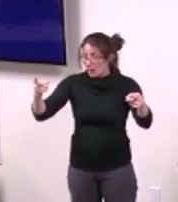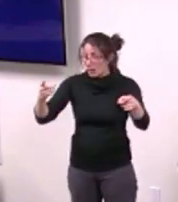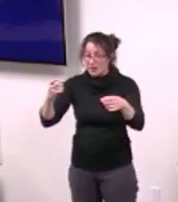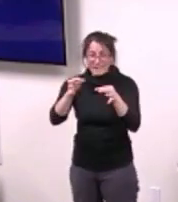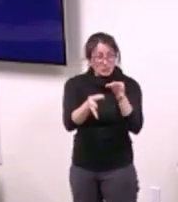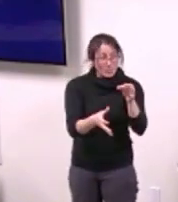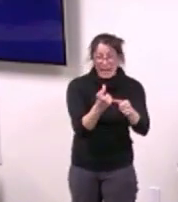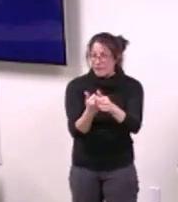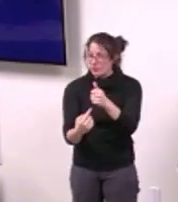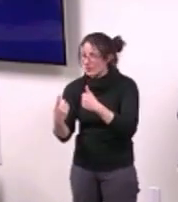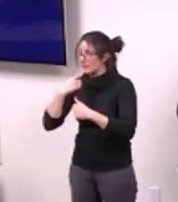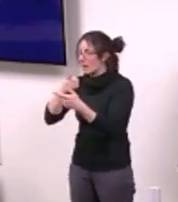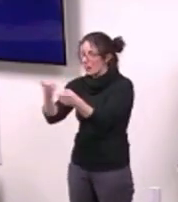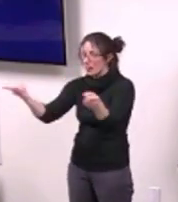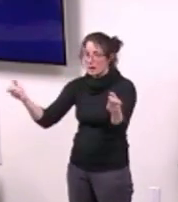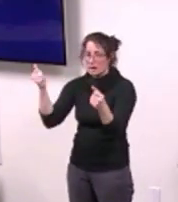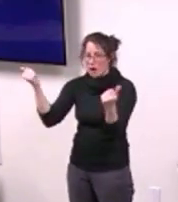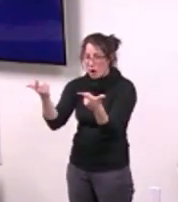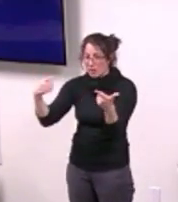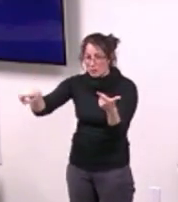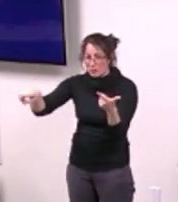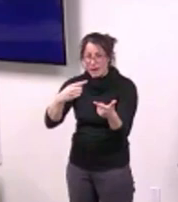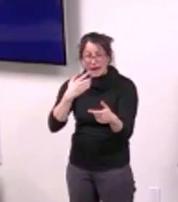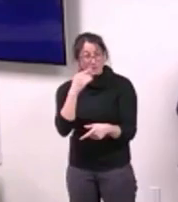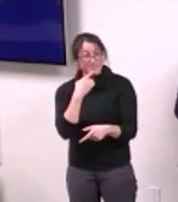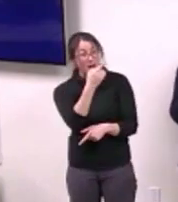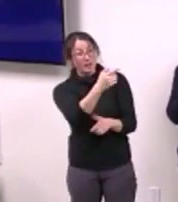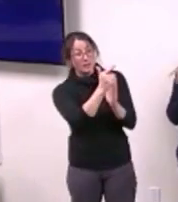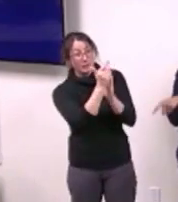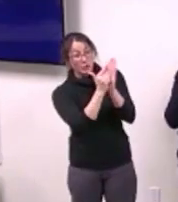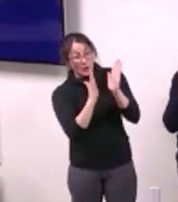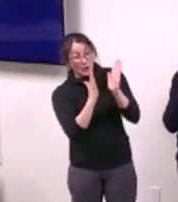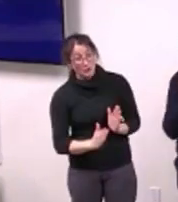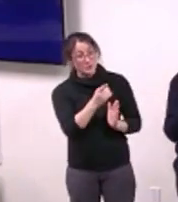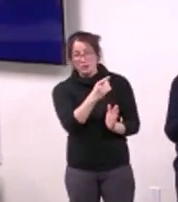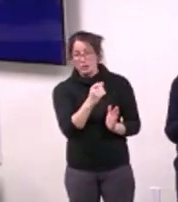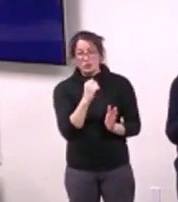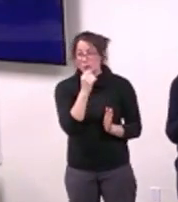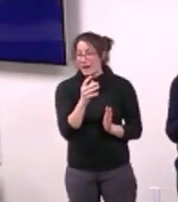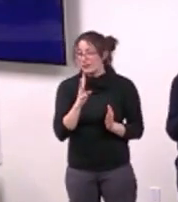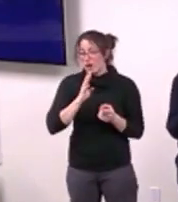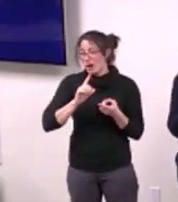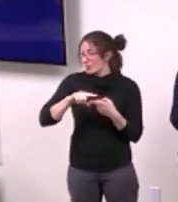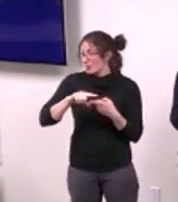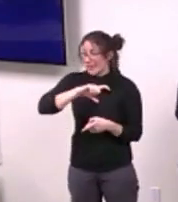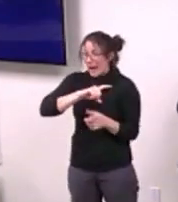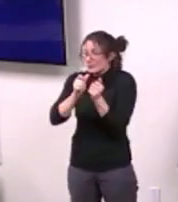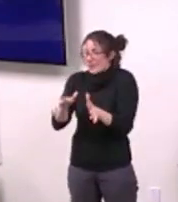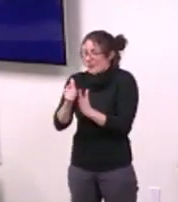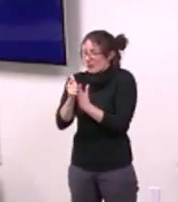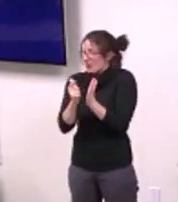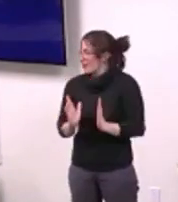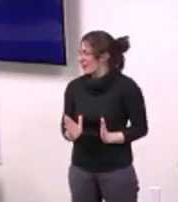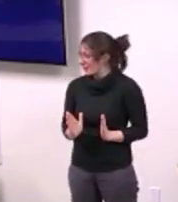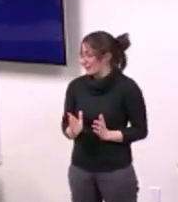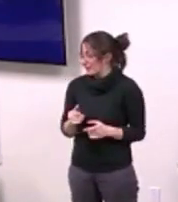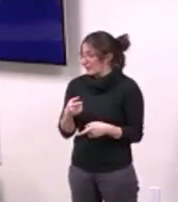And I would say it to Susan Misner who's a lawyer. I'd say, "Susan, you need to call a lawyer." I'm not joking. I hear people laughing.